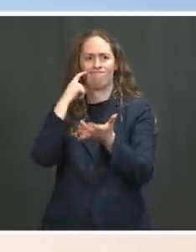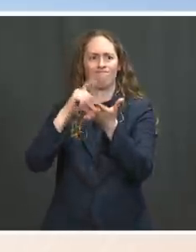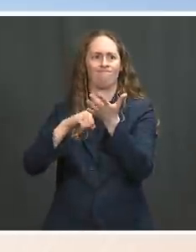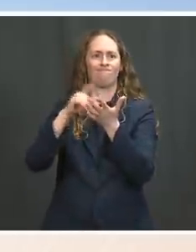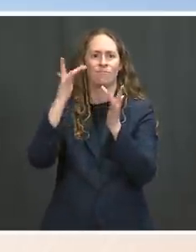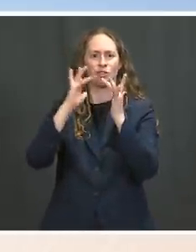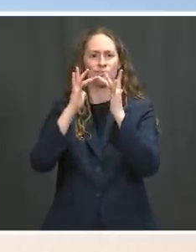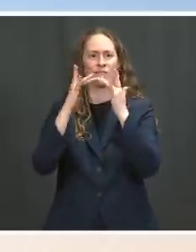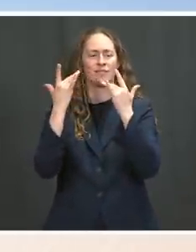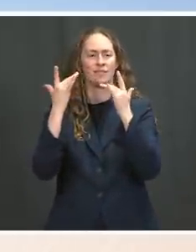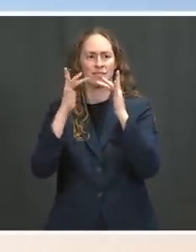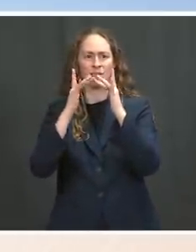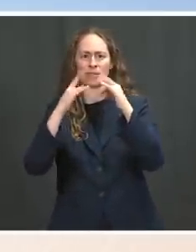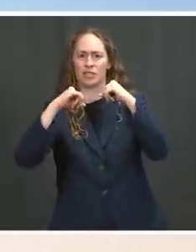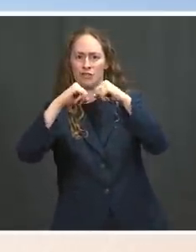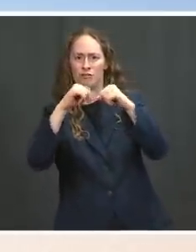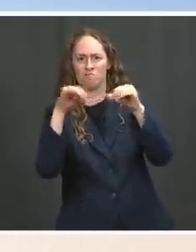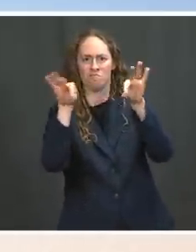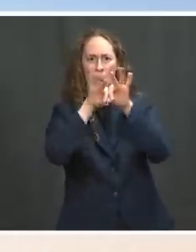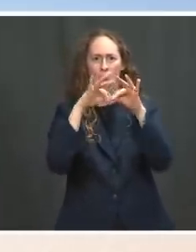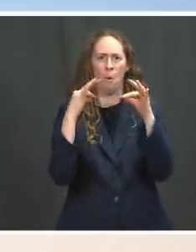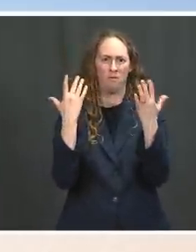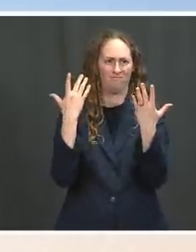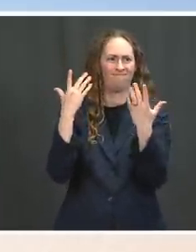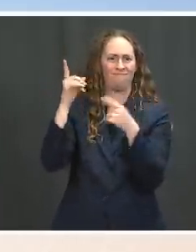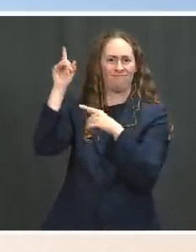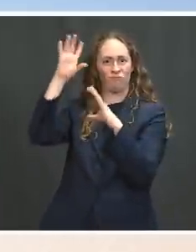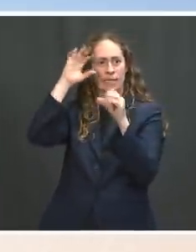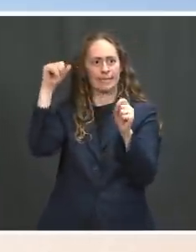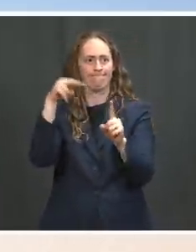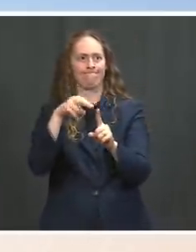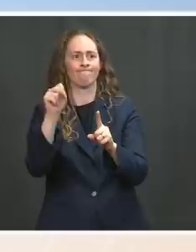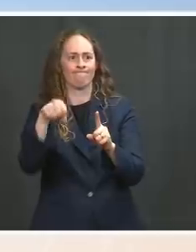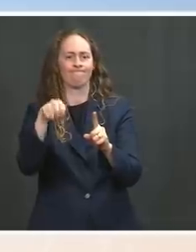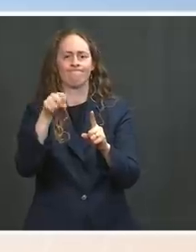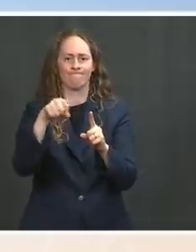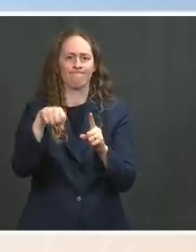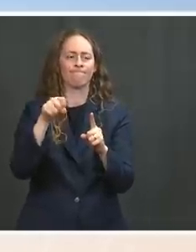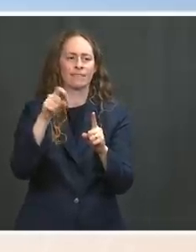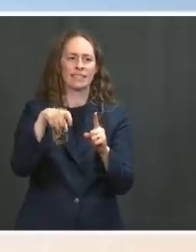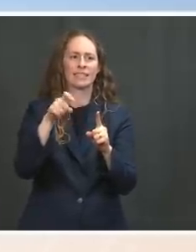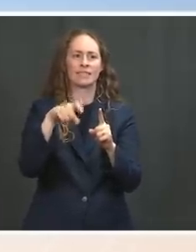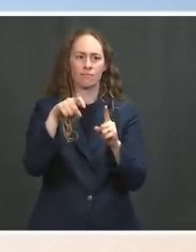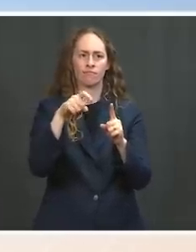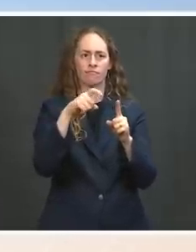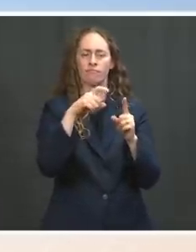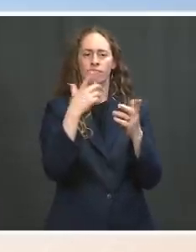And this will be linked now to our proposal for how specific grants should be distributed.